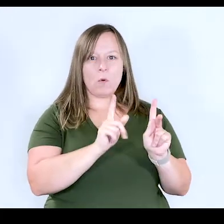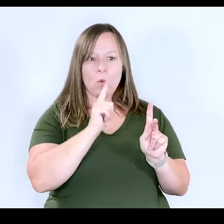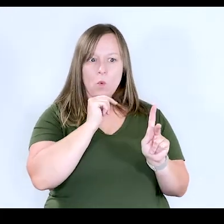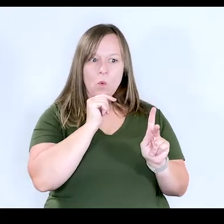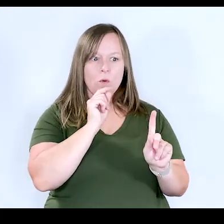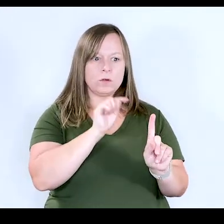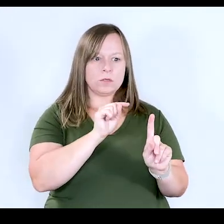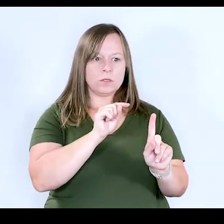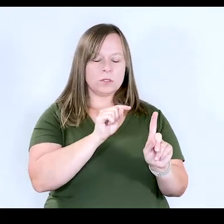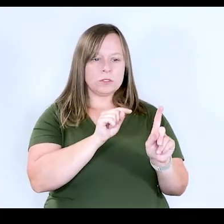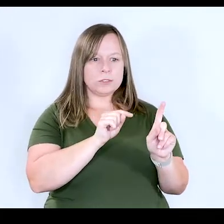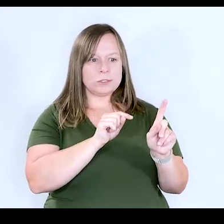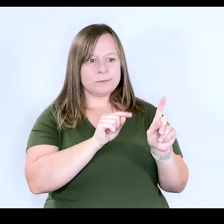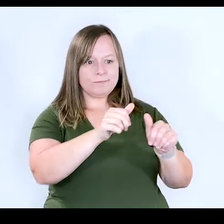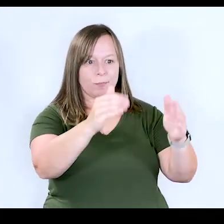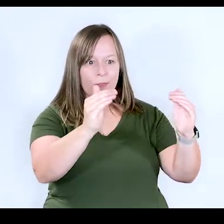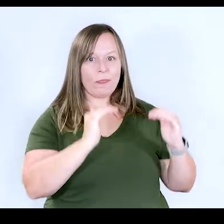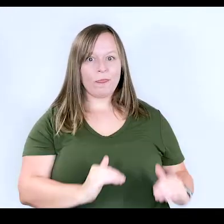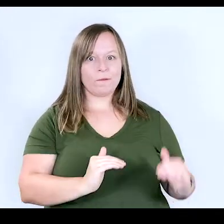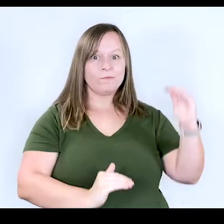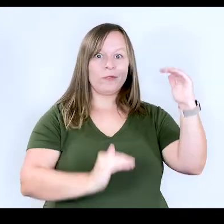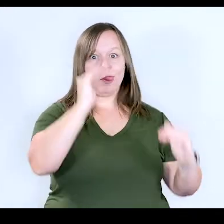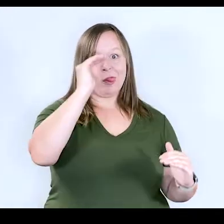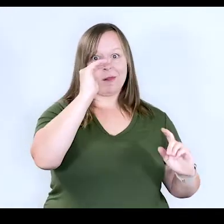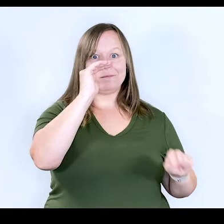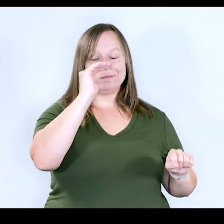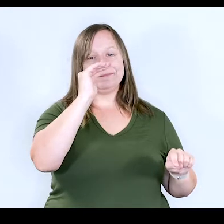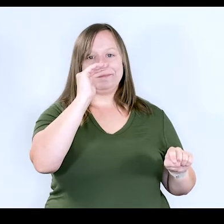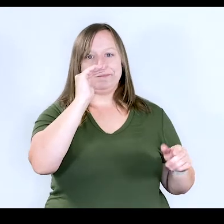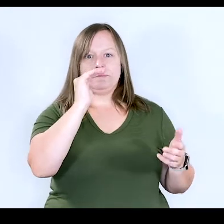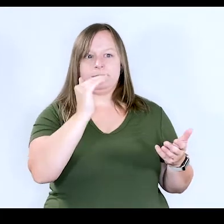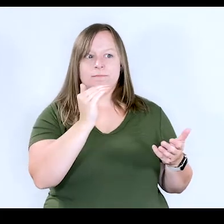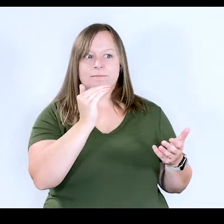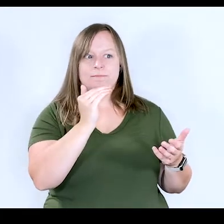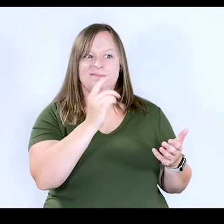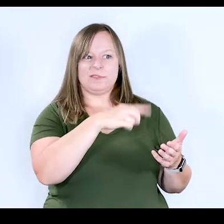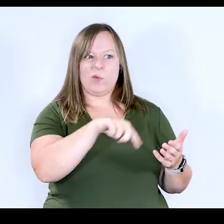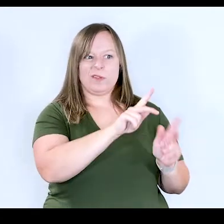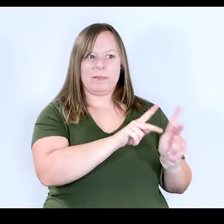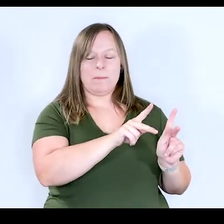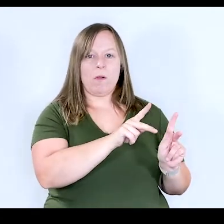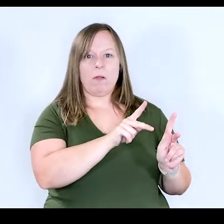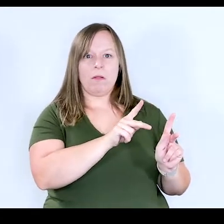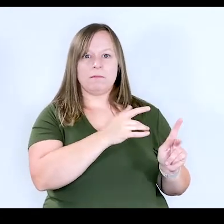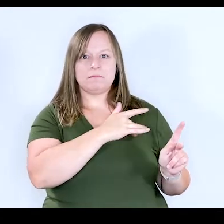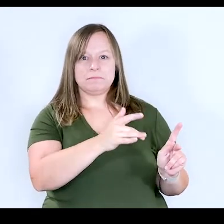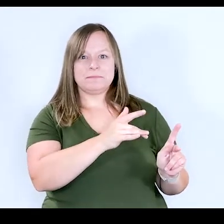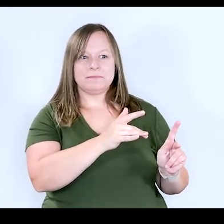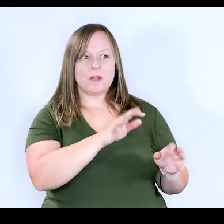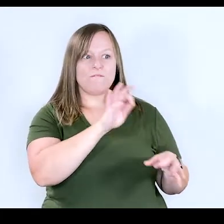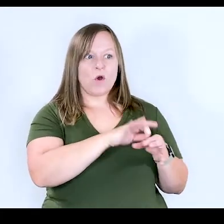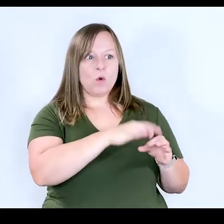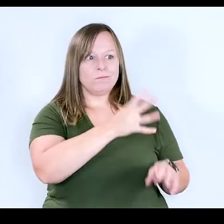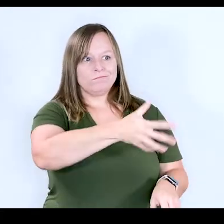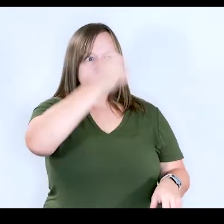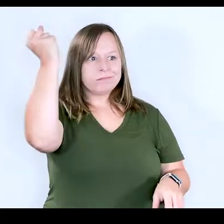who have been marginalized by lots of state apparatuses have also been the ones who have had their vote taken away,